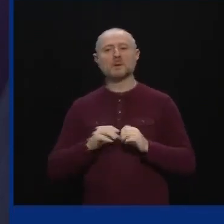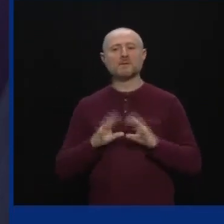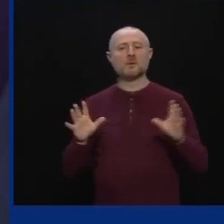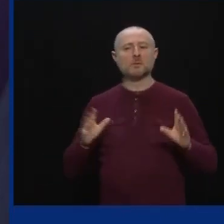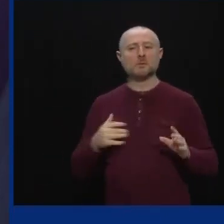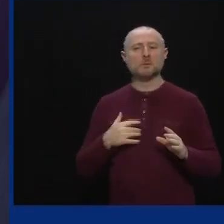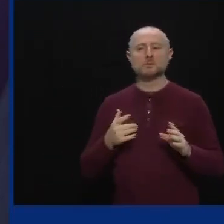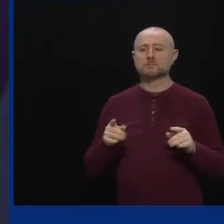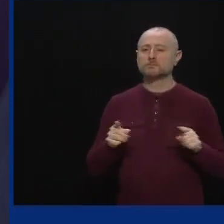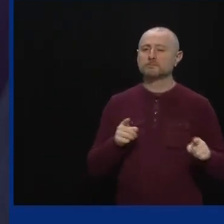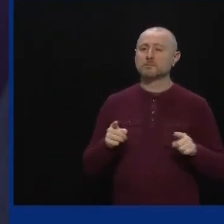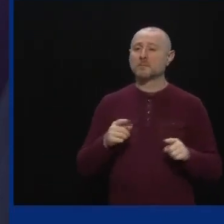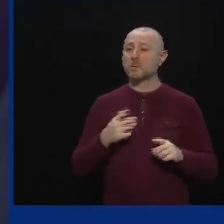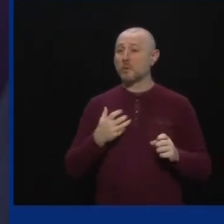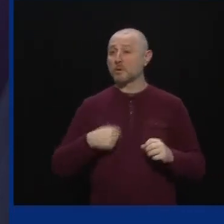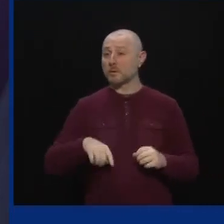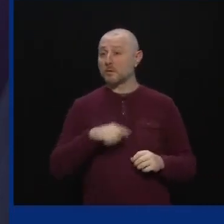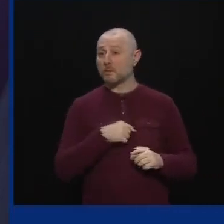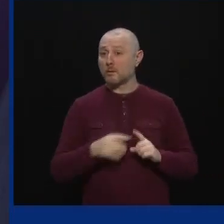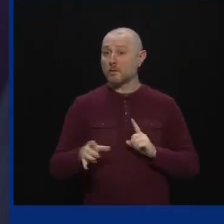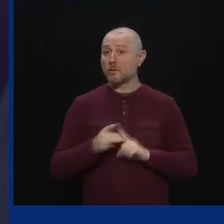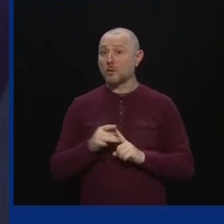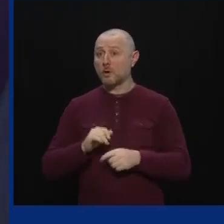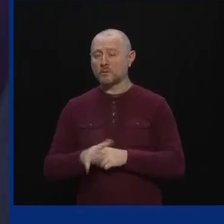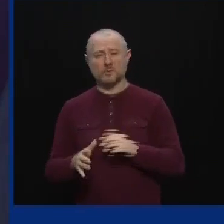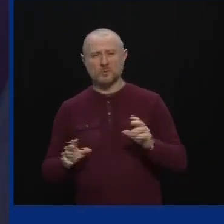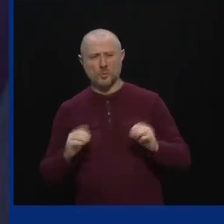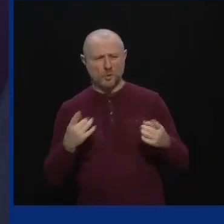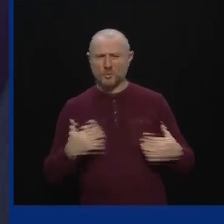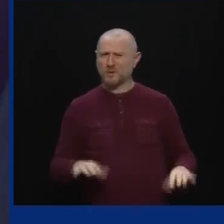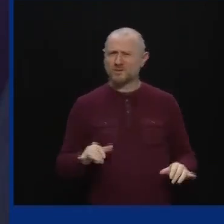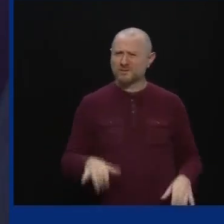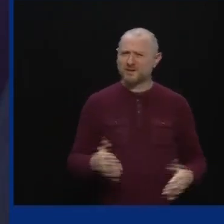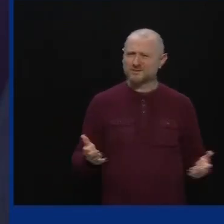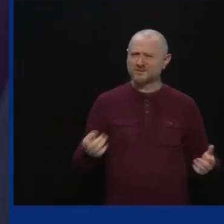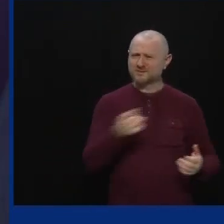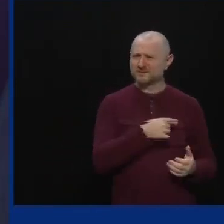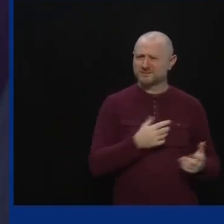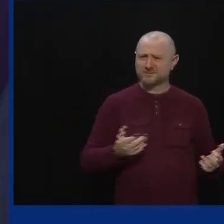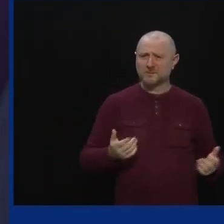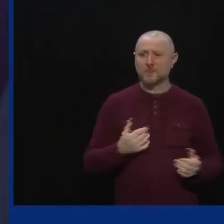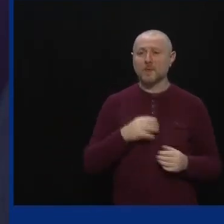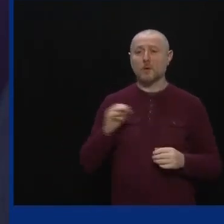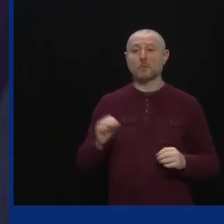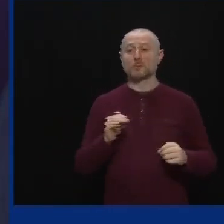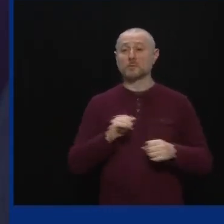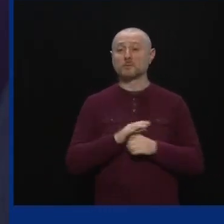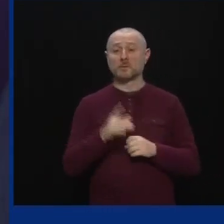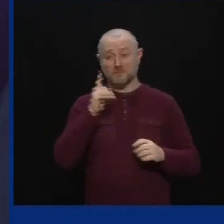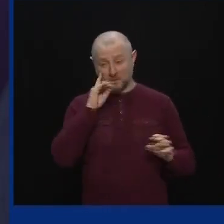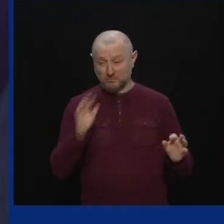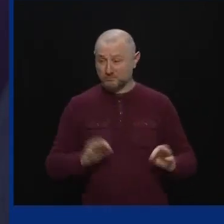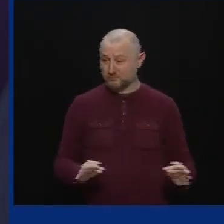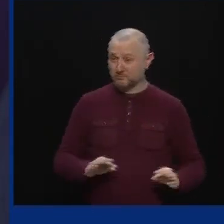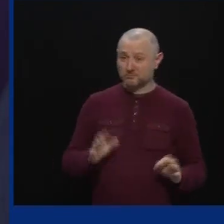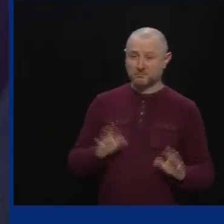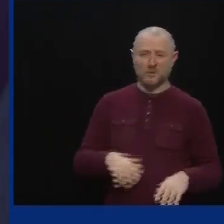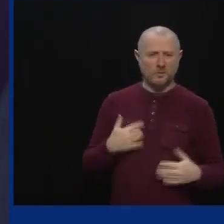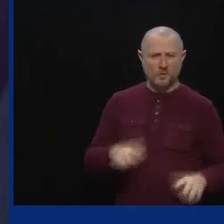BUT THERE'S NO REASON TO SUSPECT THAT IT NEVER OCCURS. SO, I JUST THINK THAT WE SHOULD